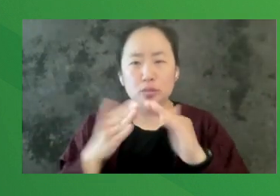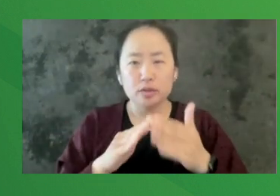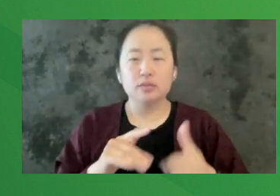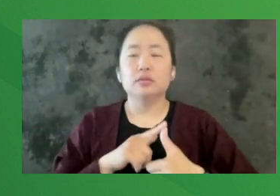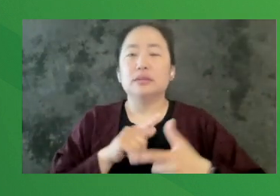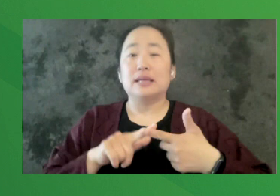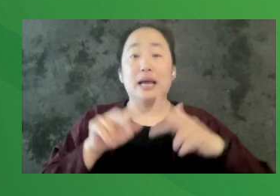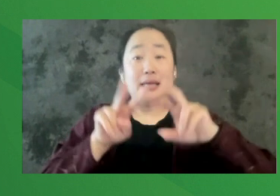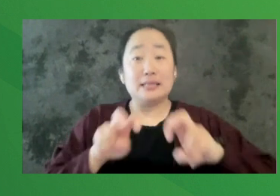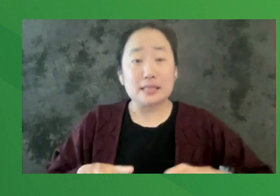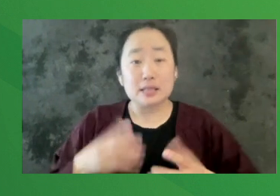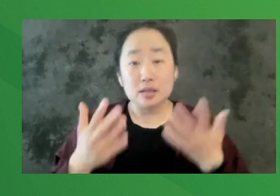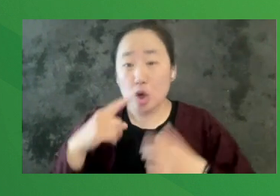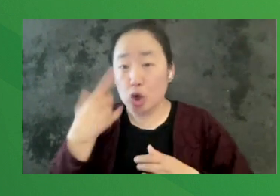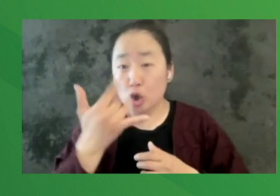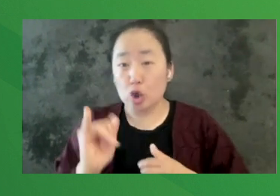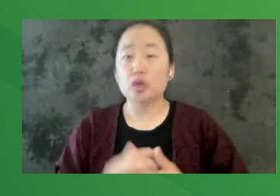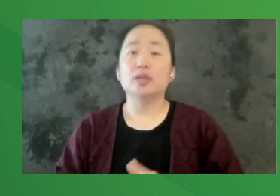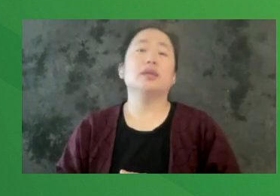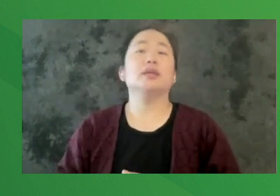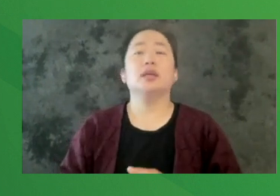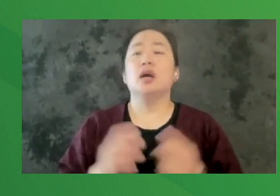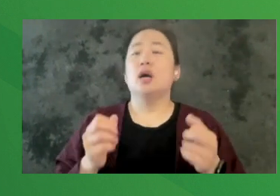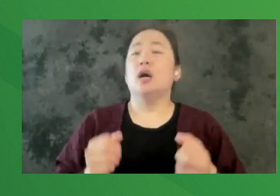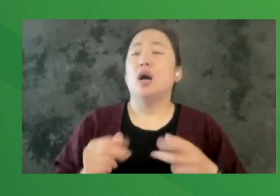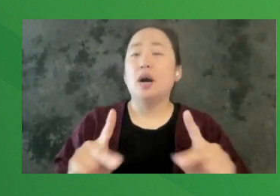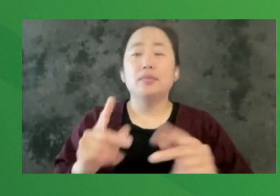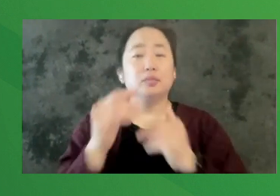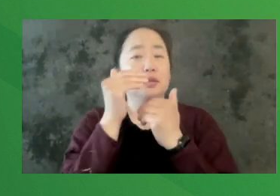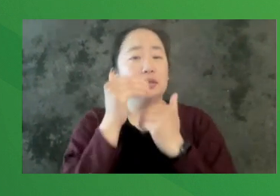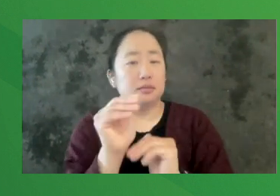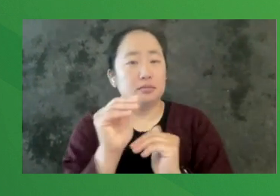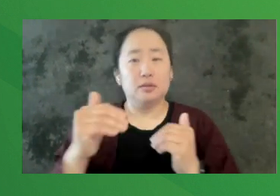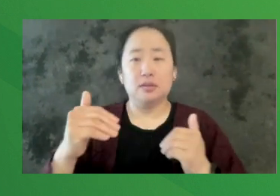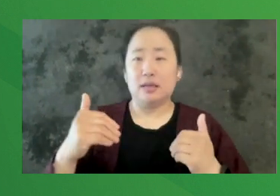plotting the impact that opportunities or limitations have on things like cost of